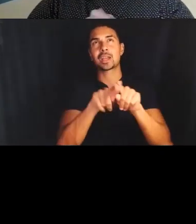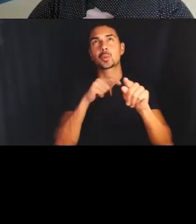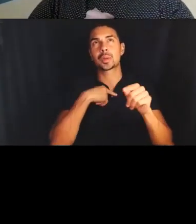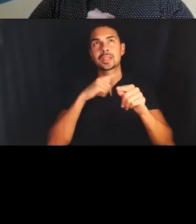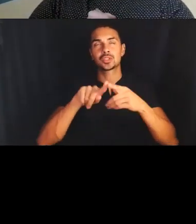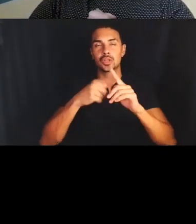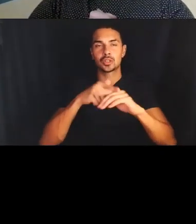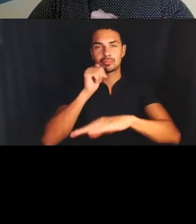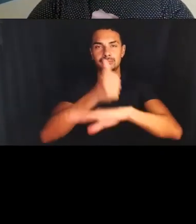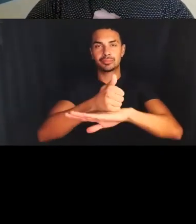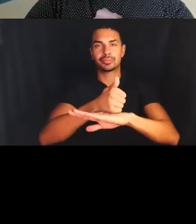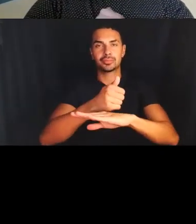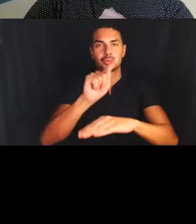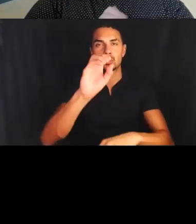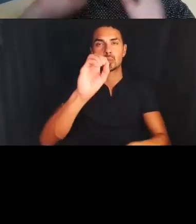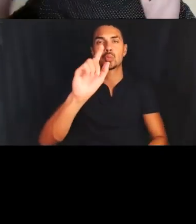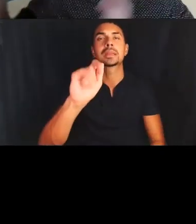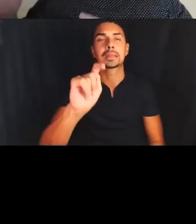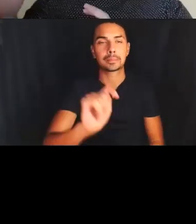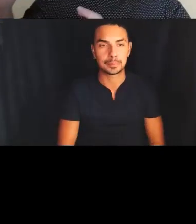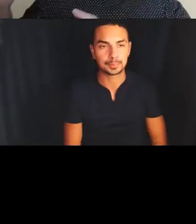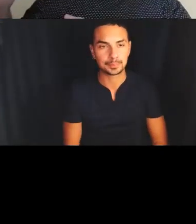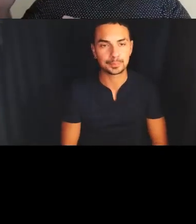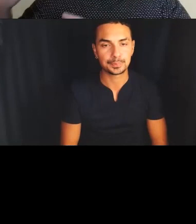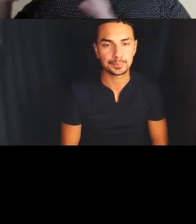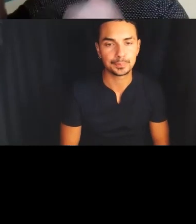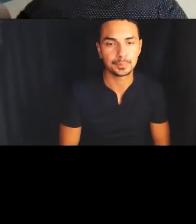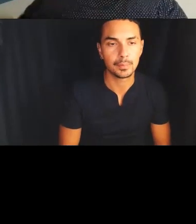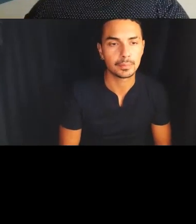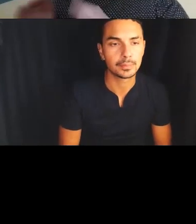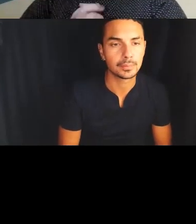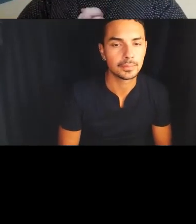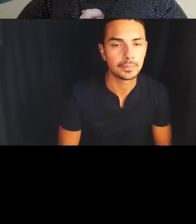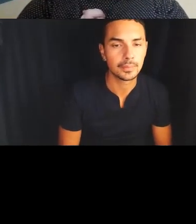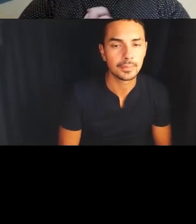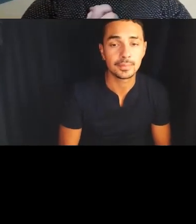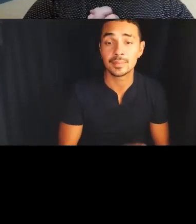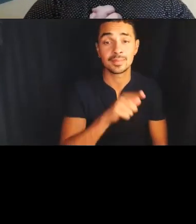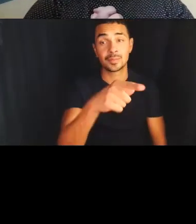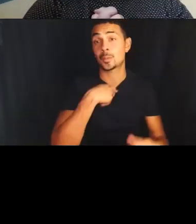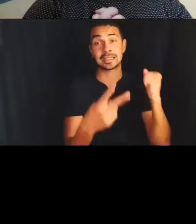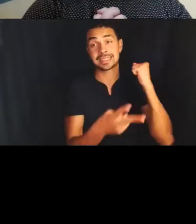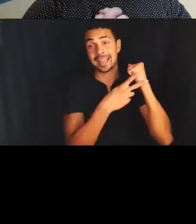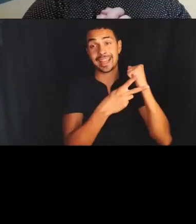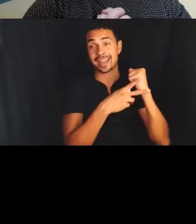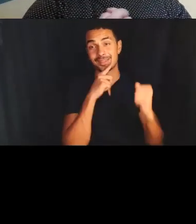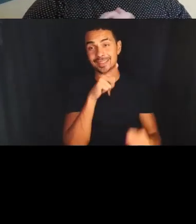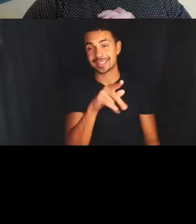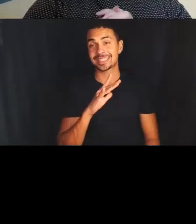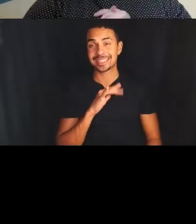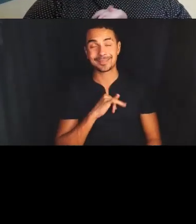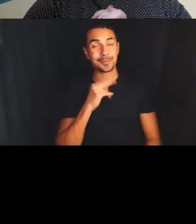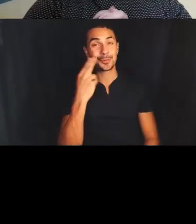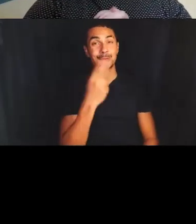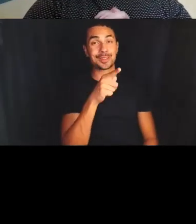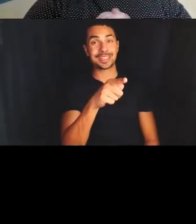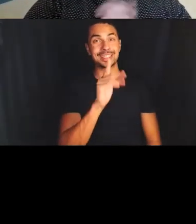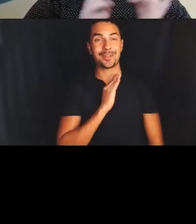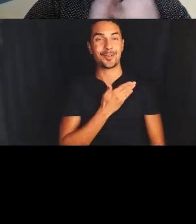Yeah, others, and this is gonna save for us. So this is great. We'll use this in our framework later on.